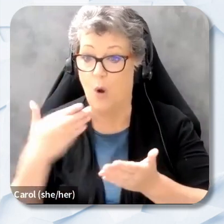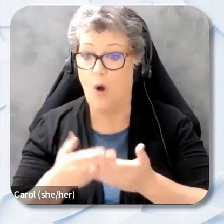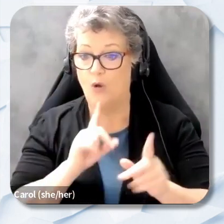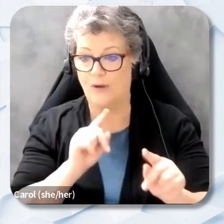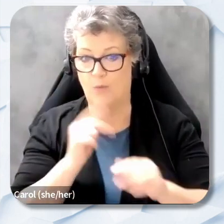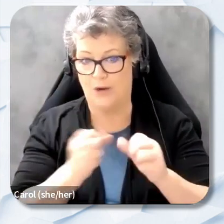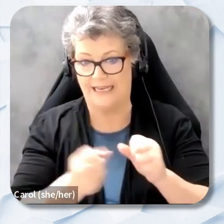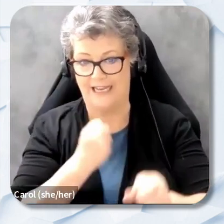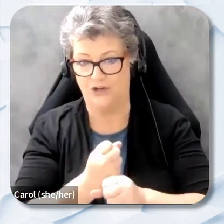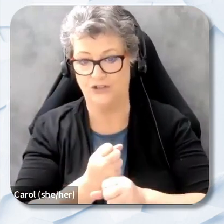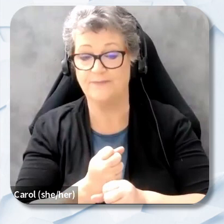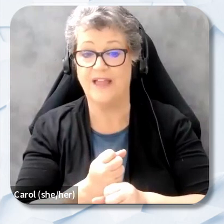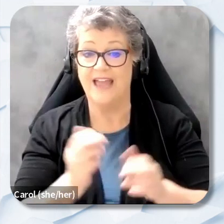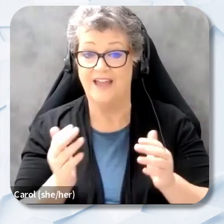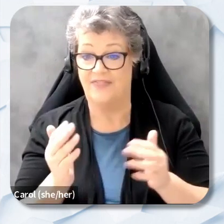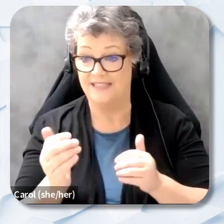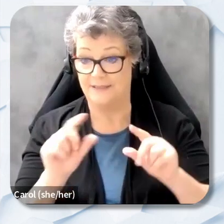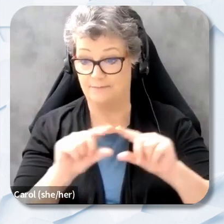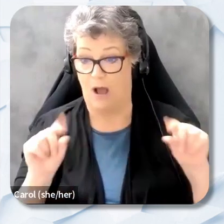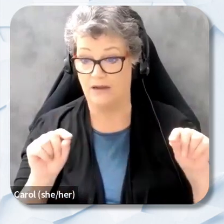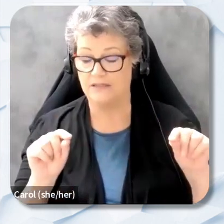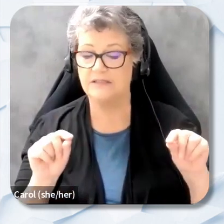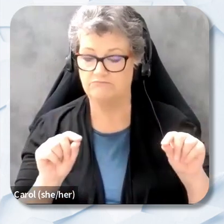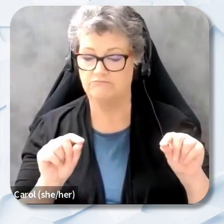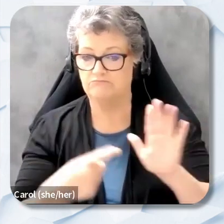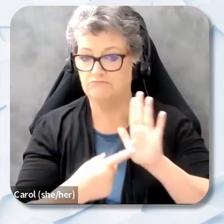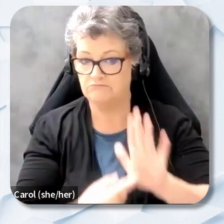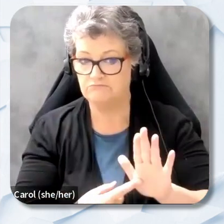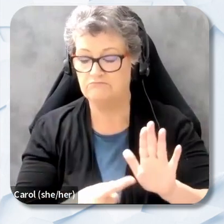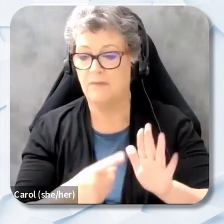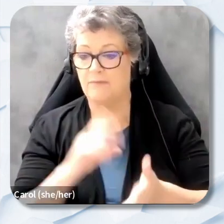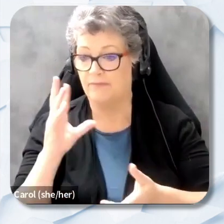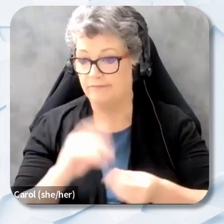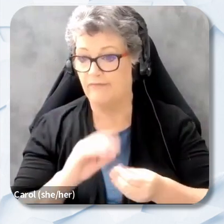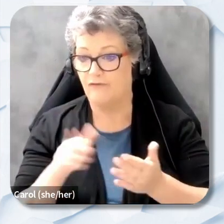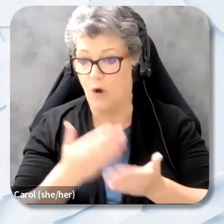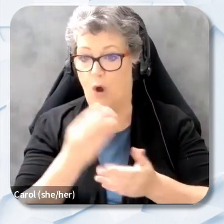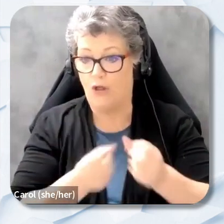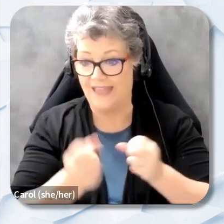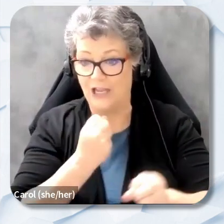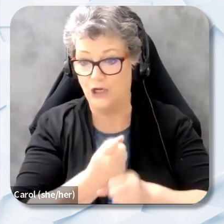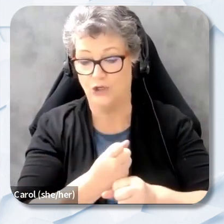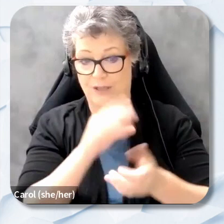This box will display the overall books and materials purchases amount for all of the years reported.